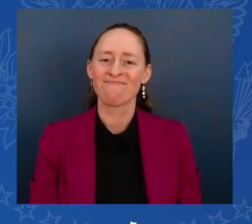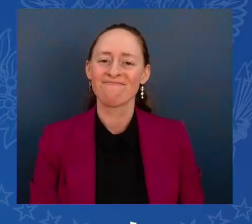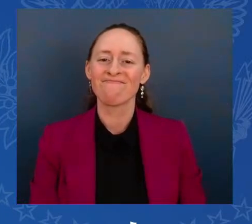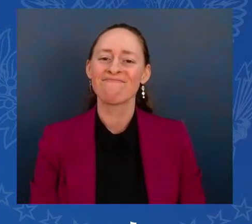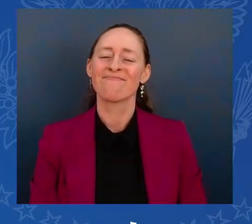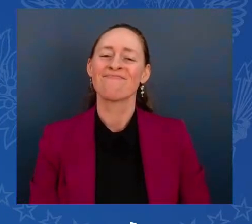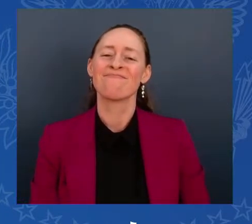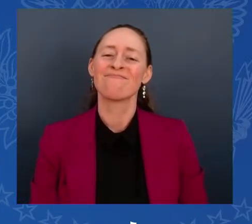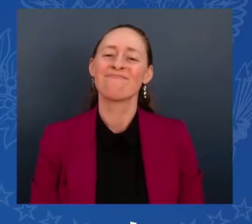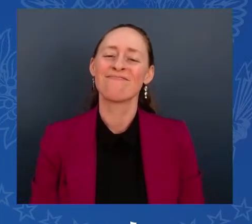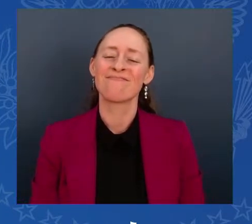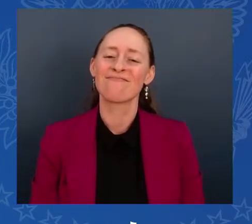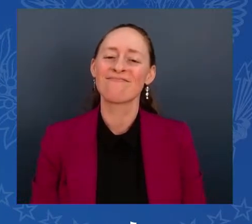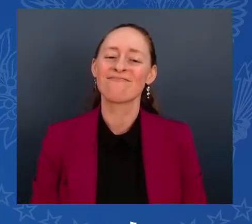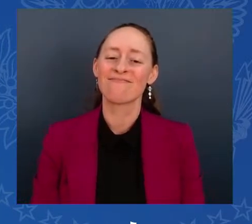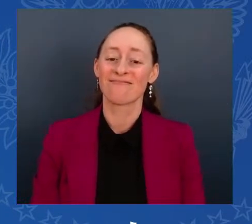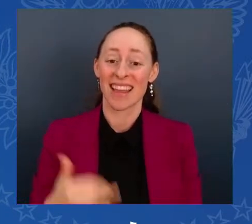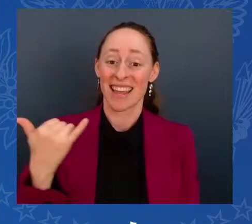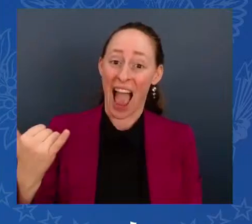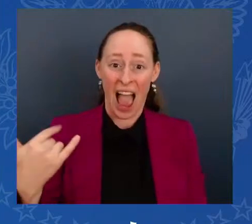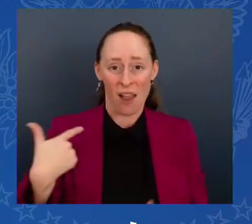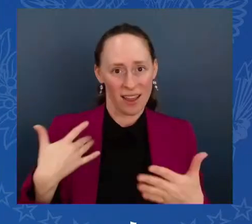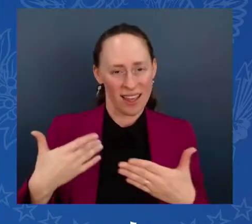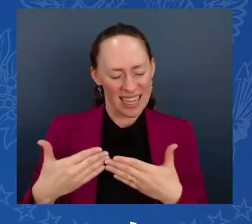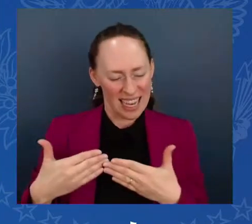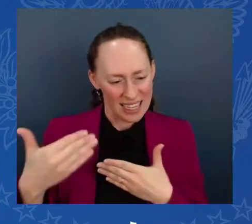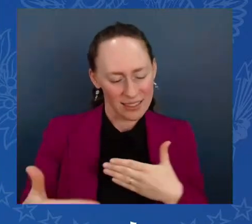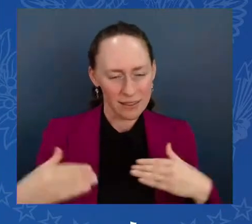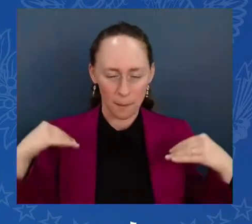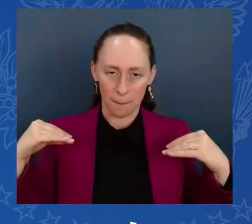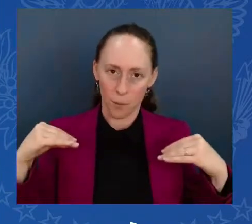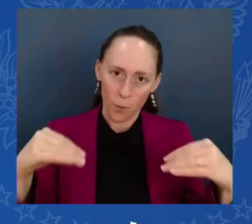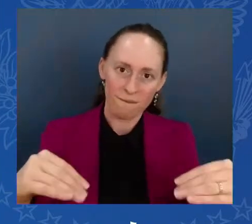Audience: Thank you, Joe! Thank you, Joe!